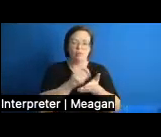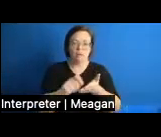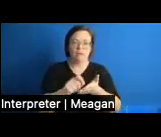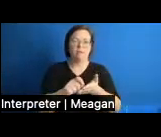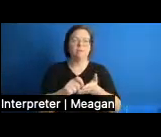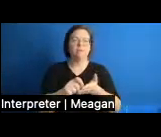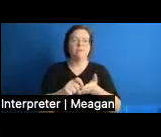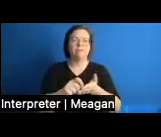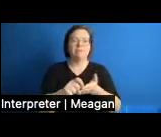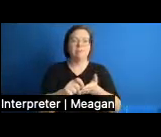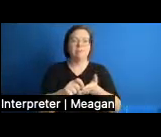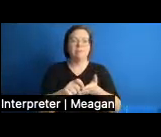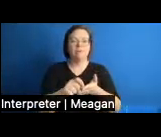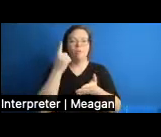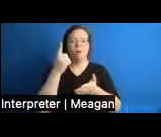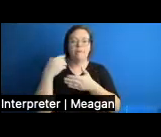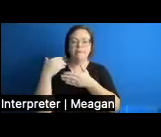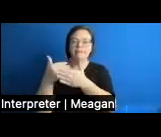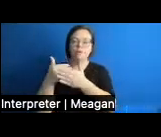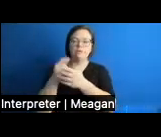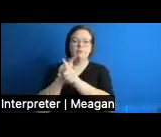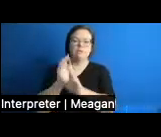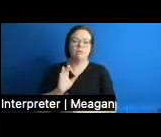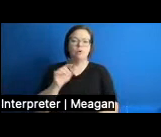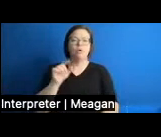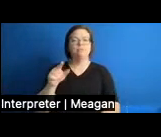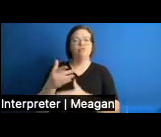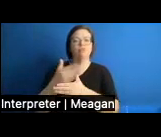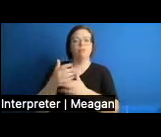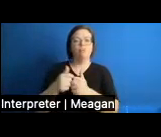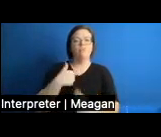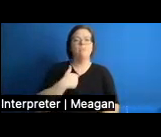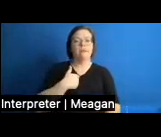And one of my closest mentors L. Lamar Wilson shared this with me, and it's Jenny Johnson